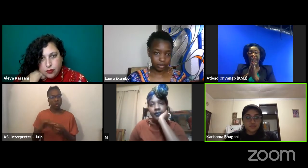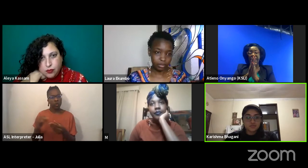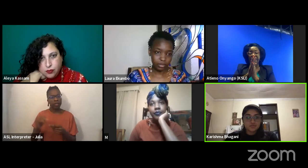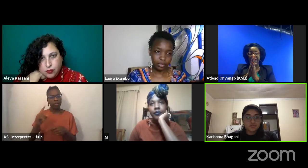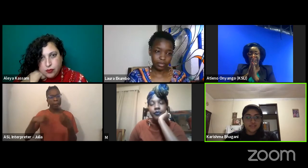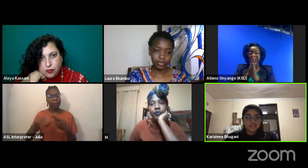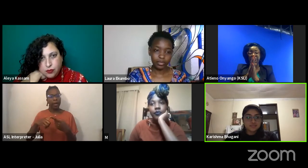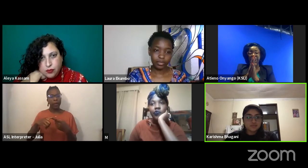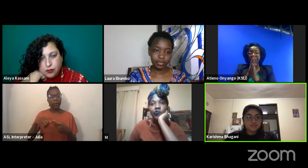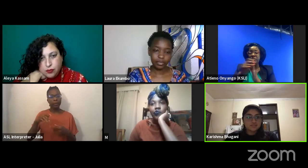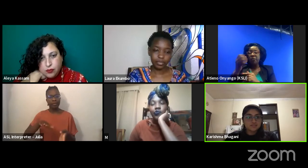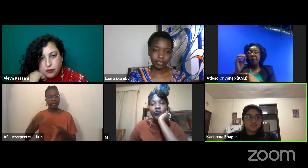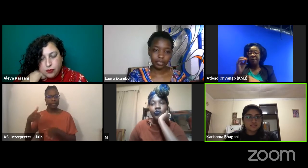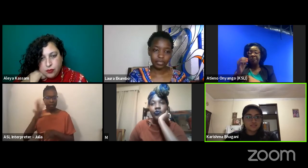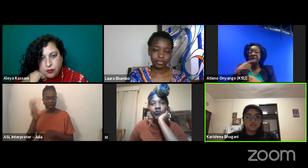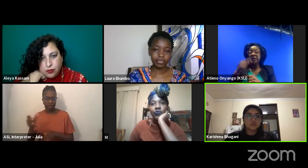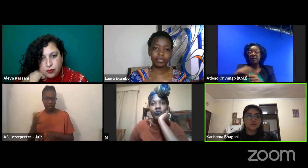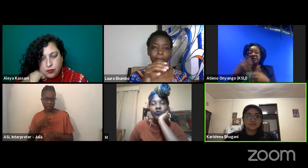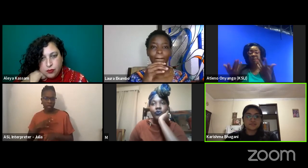So tell us about this musical.